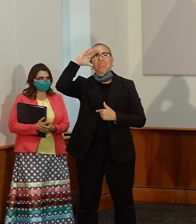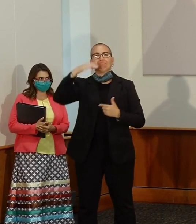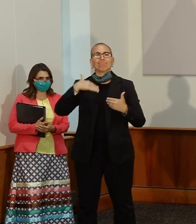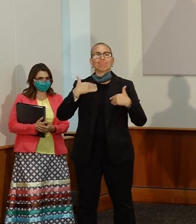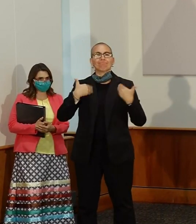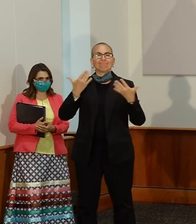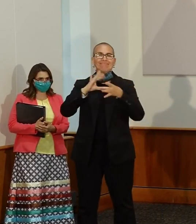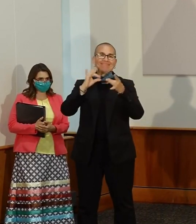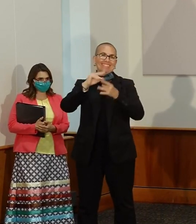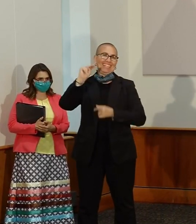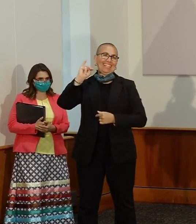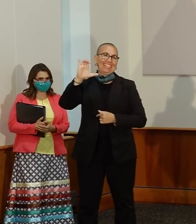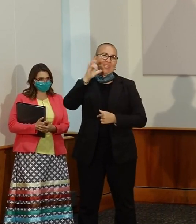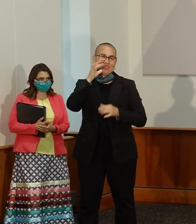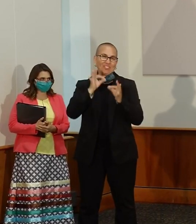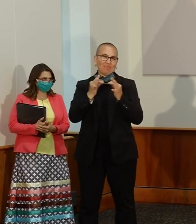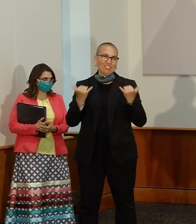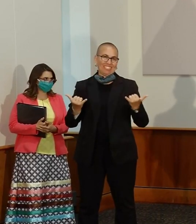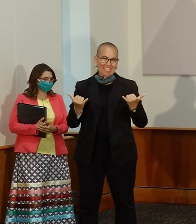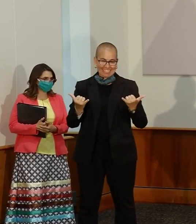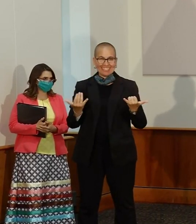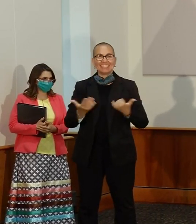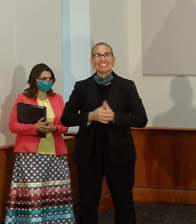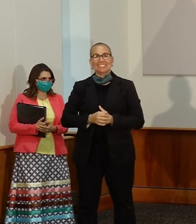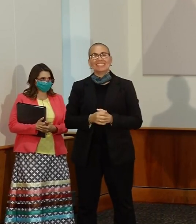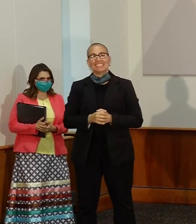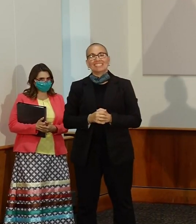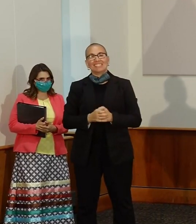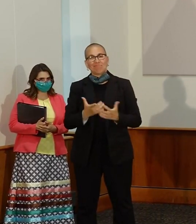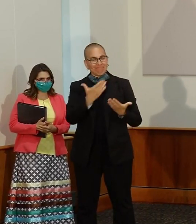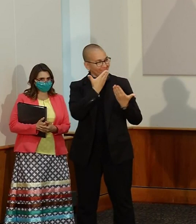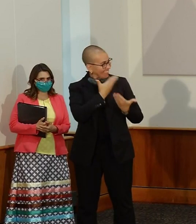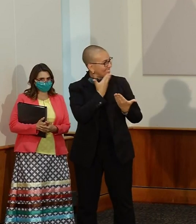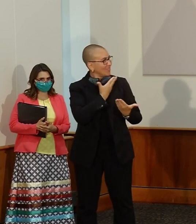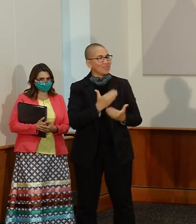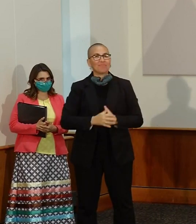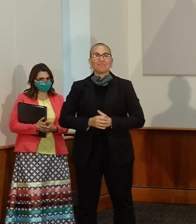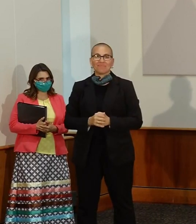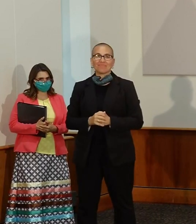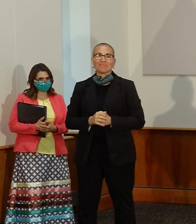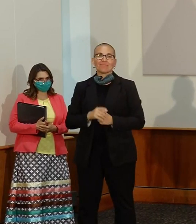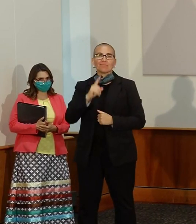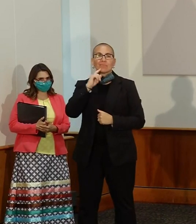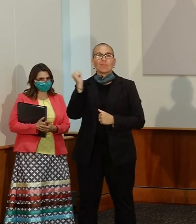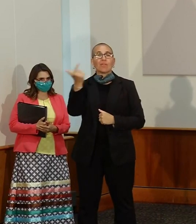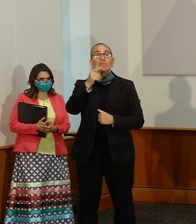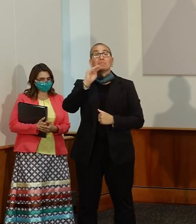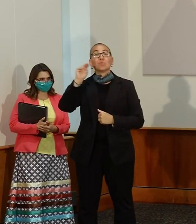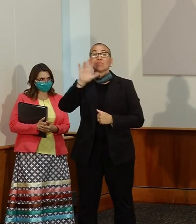ENFORCEMENT OVERSIGHT, IT'S CALLED THE POST BOARD. TODAY, HAS HAD VERY LITTLE POWER TO ACTUALLY FOLLOW